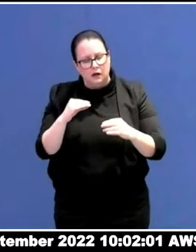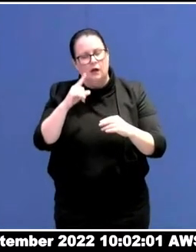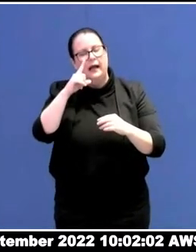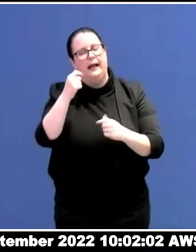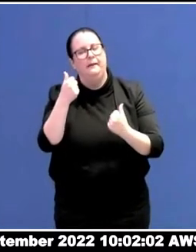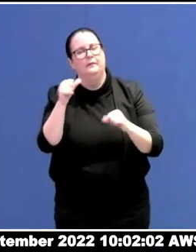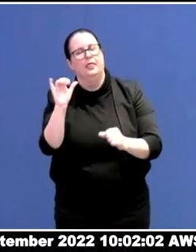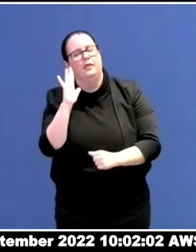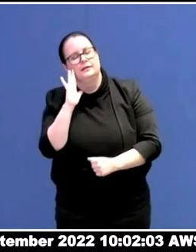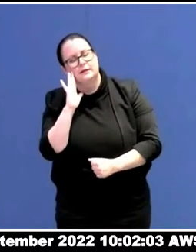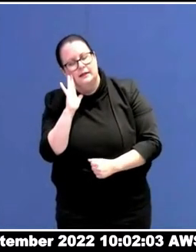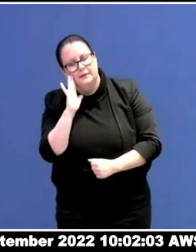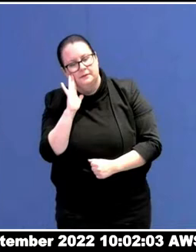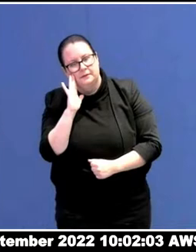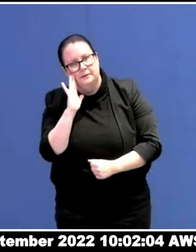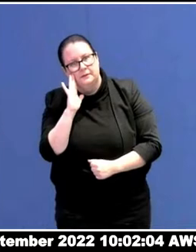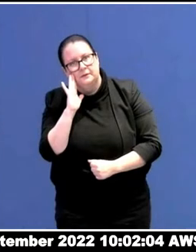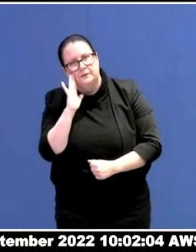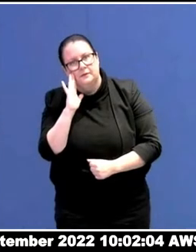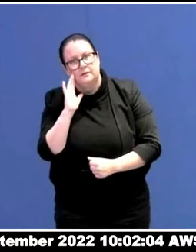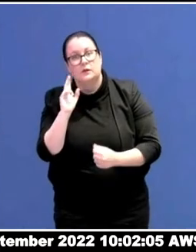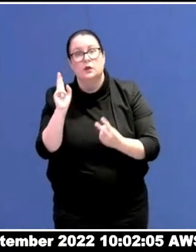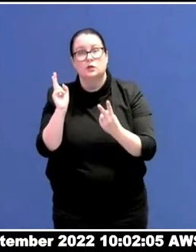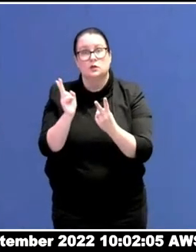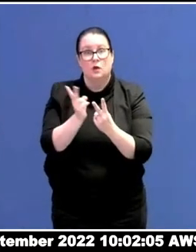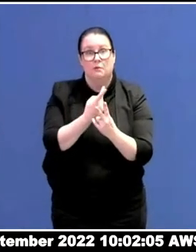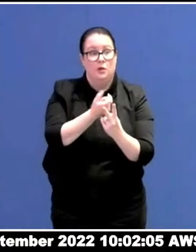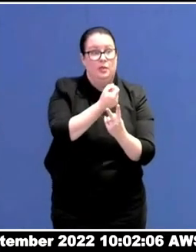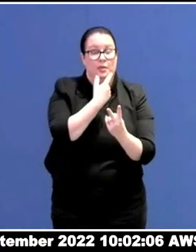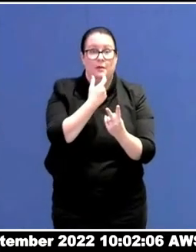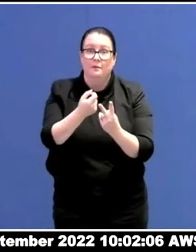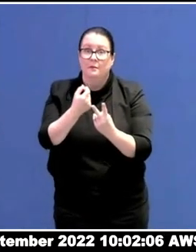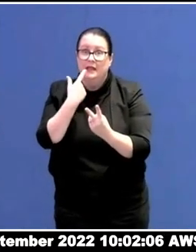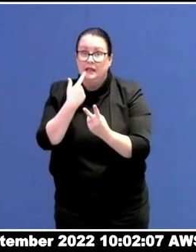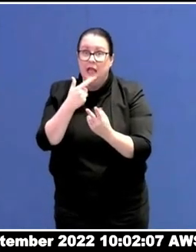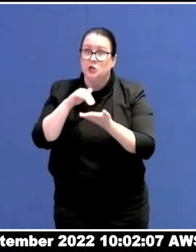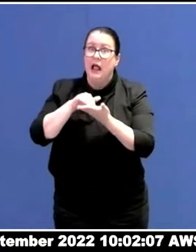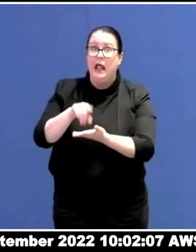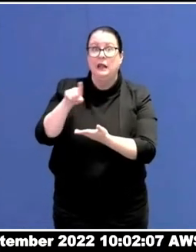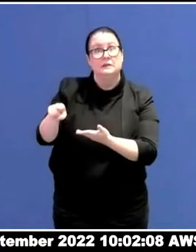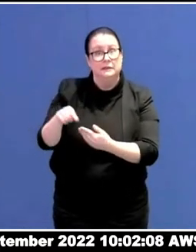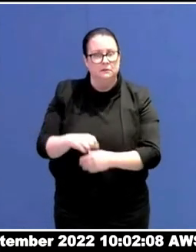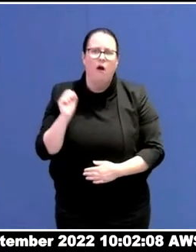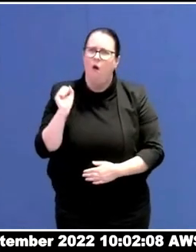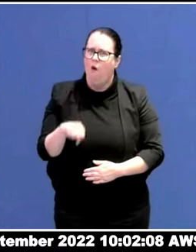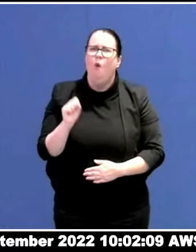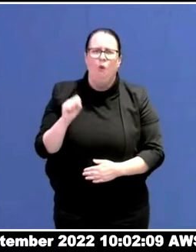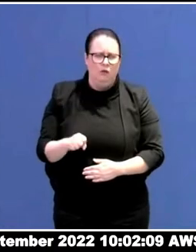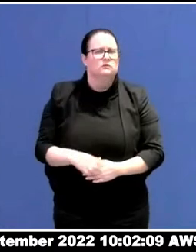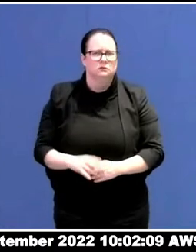at night. MR GRIFFIN: And both of those medications were of general assistance? Yes. Both were very good.